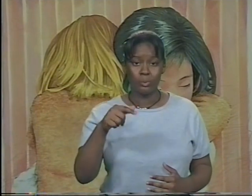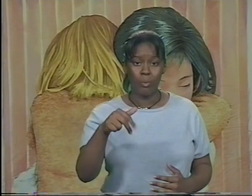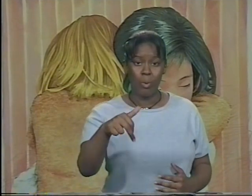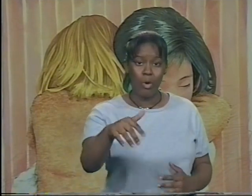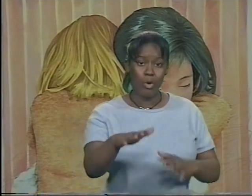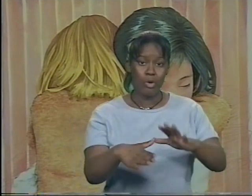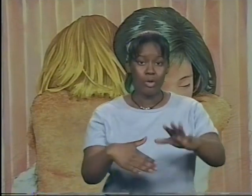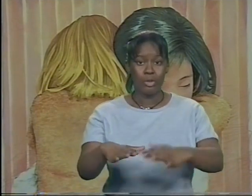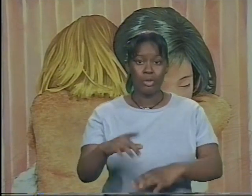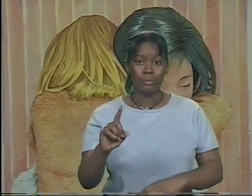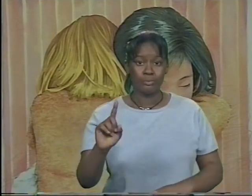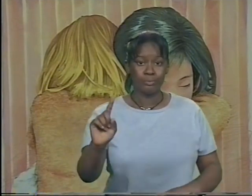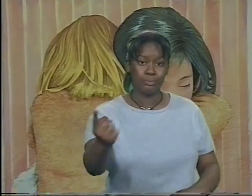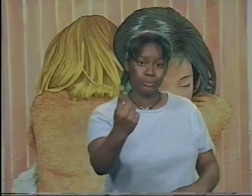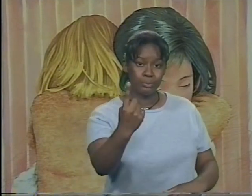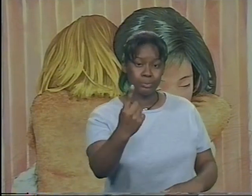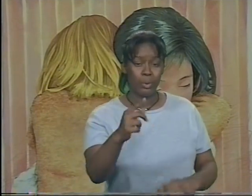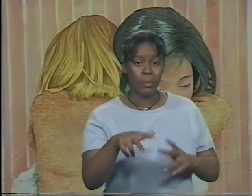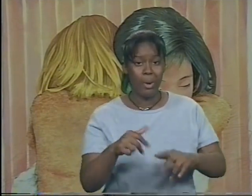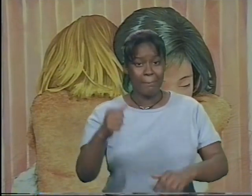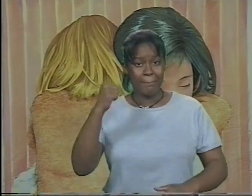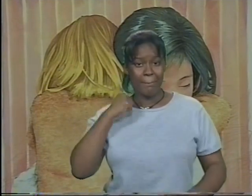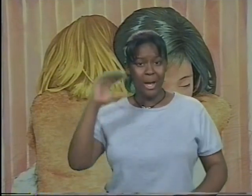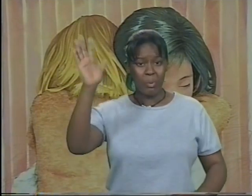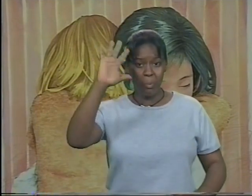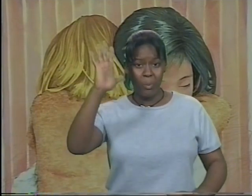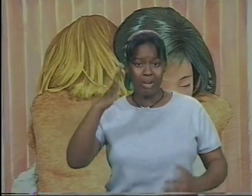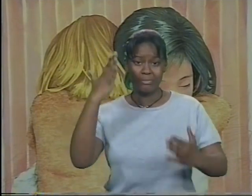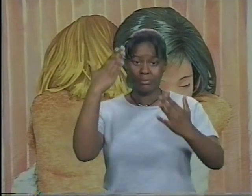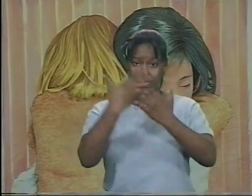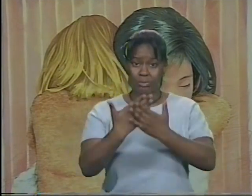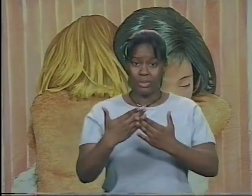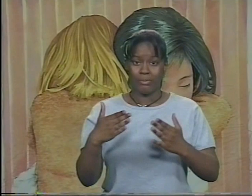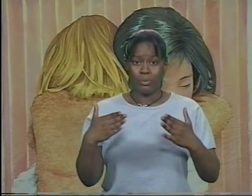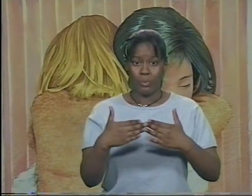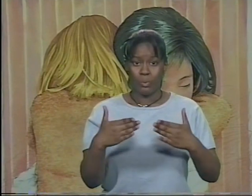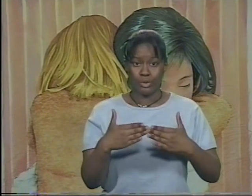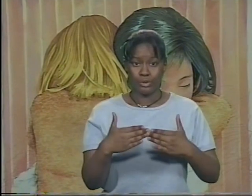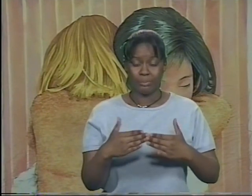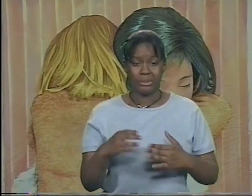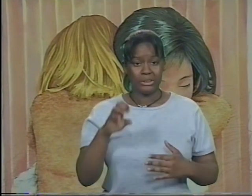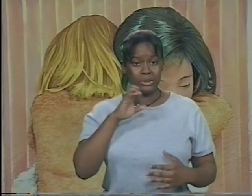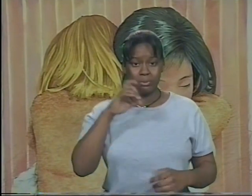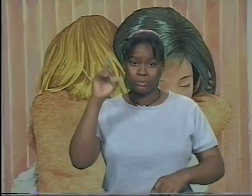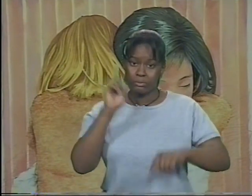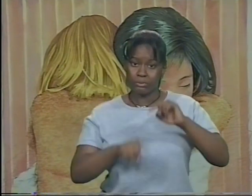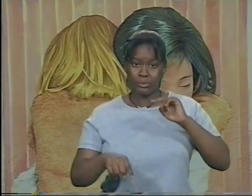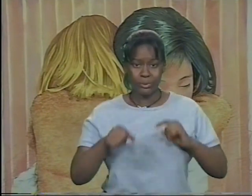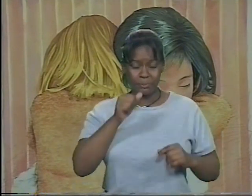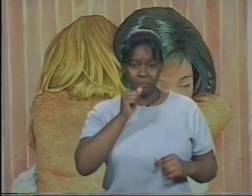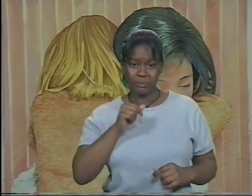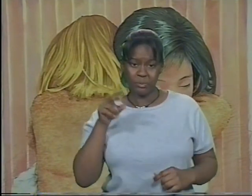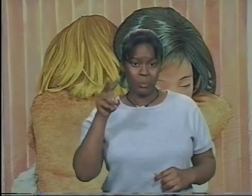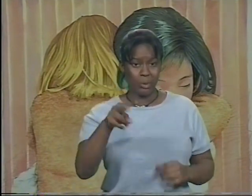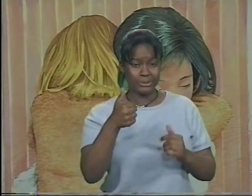Maybe she would never see Laurie again. She watched as Laurie walked down the block, turning and waving and walking backwards until